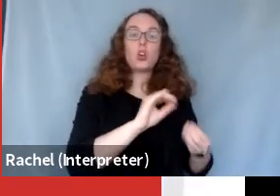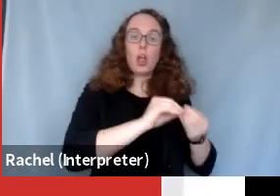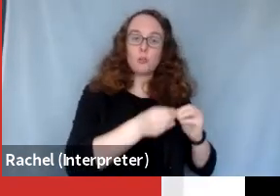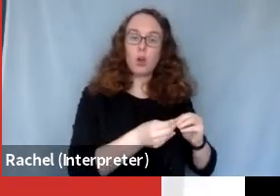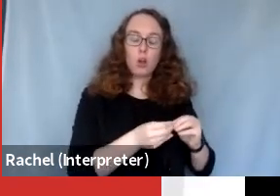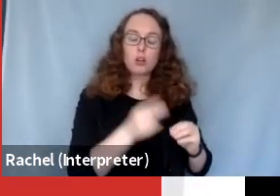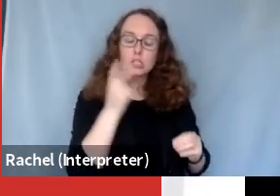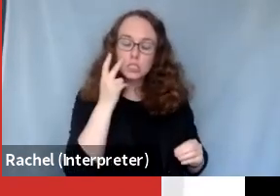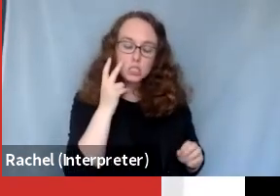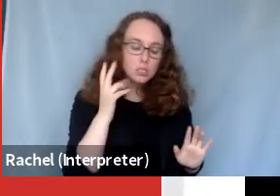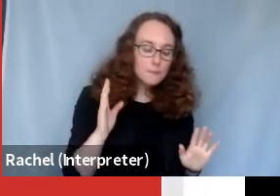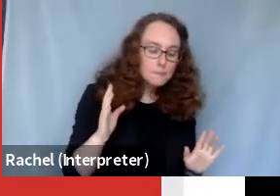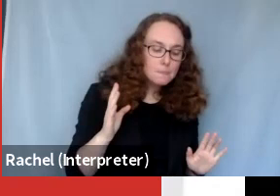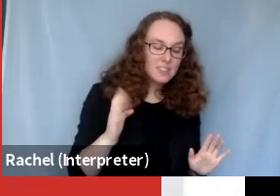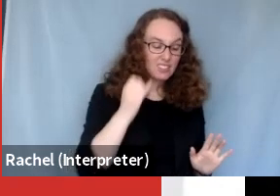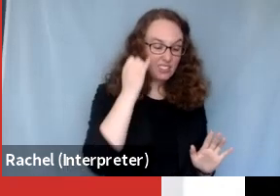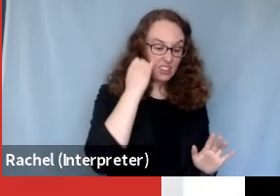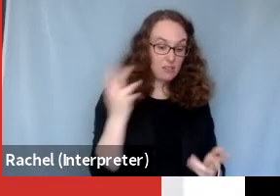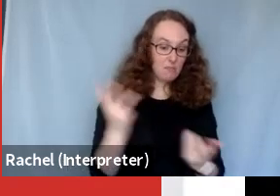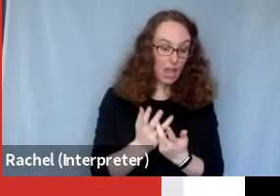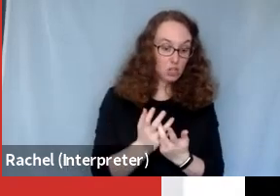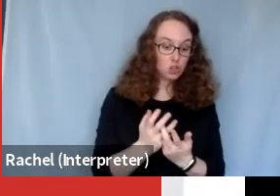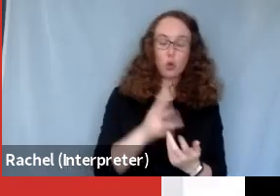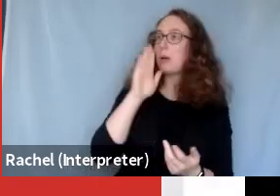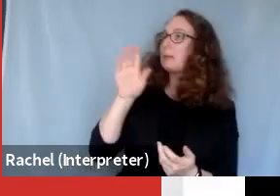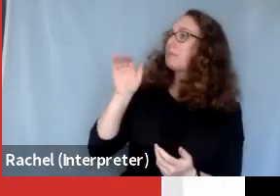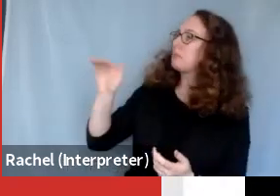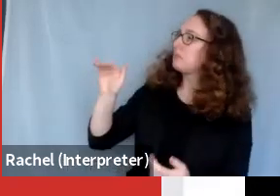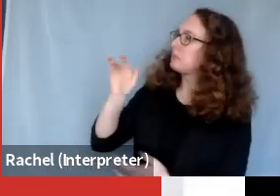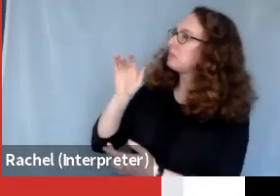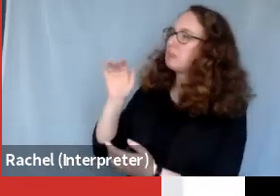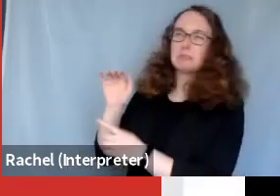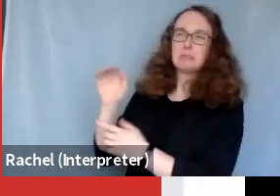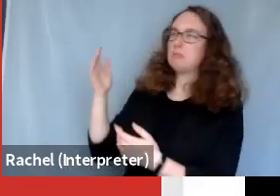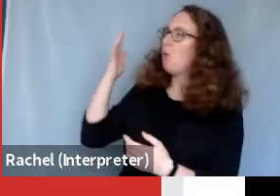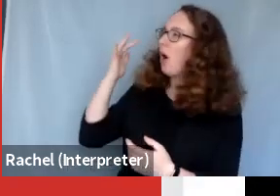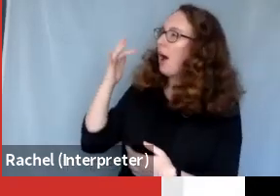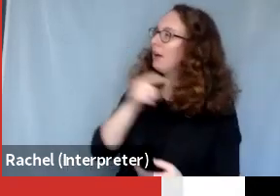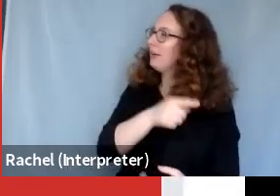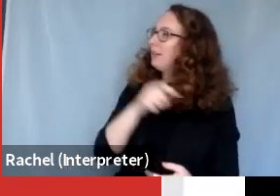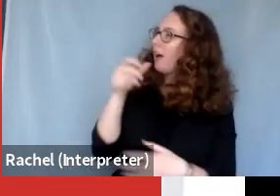and to see what's going on. If you're a financial aid student that's getting like a pell grant or something, just kind of a cash